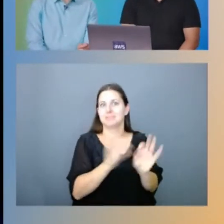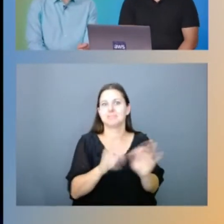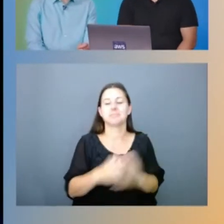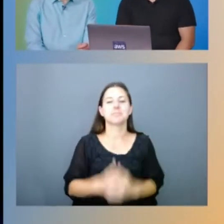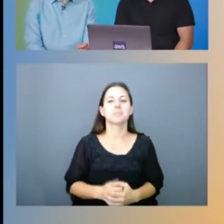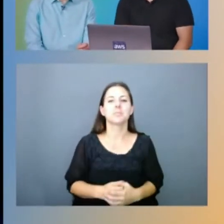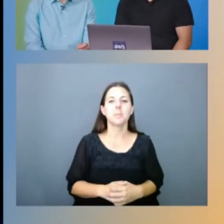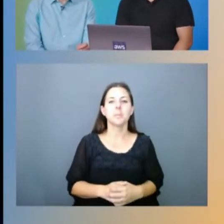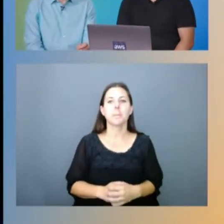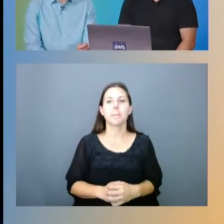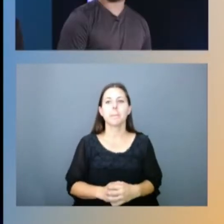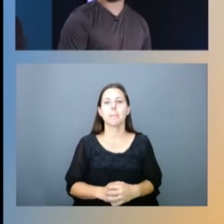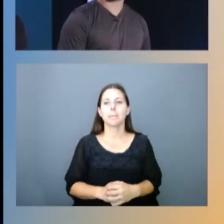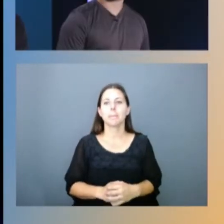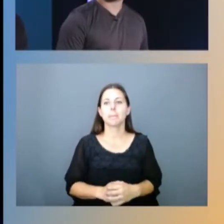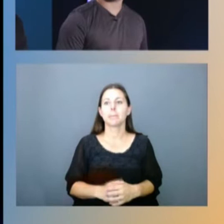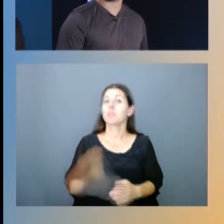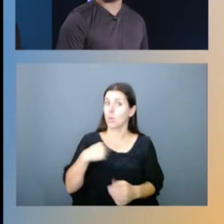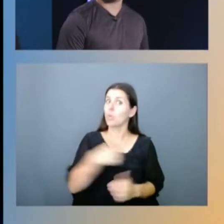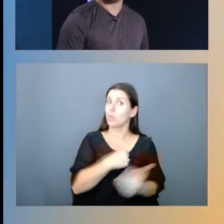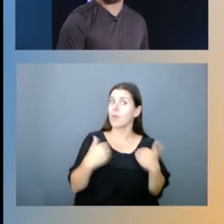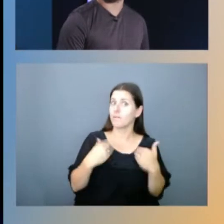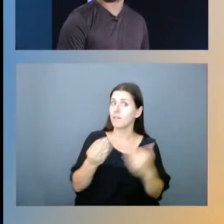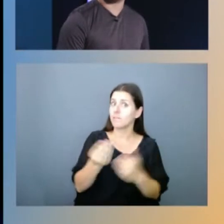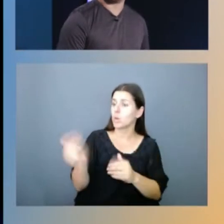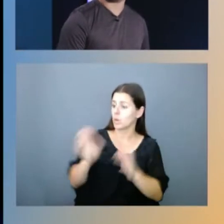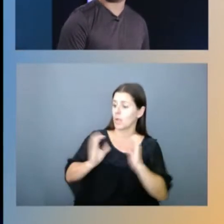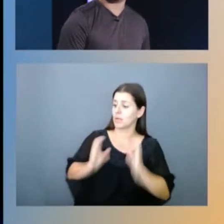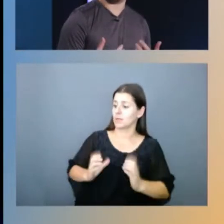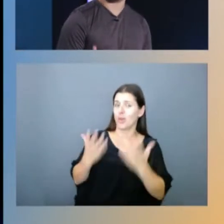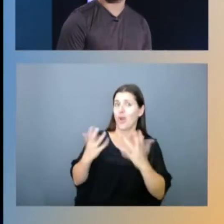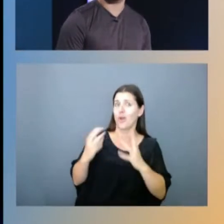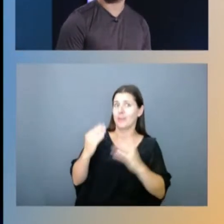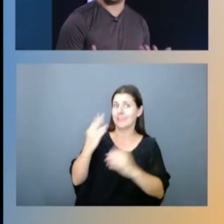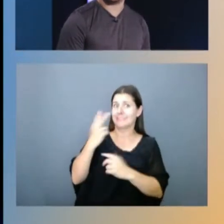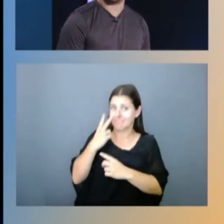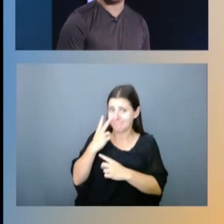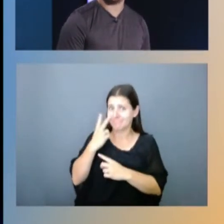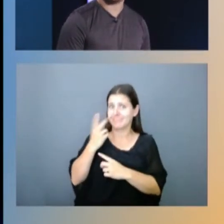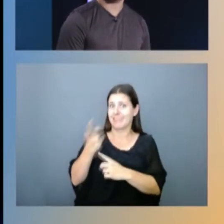Now we have quite a few customers that are already realizing the gains of Inferentia and Inf1.